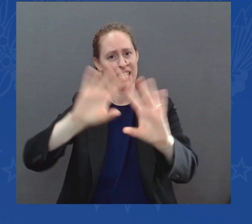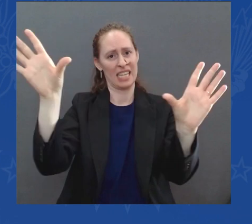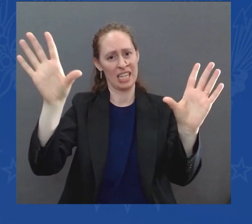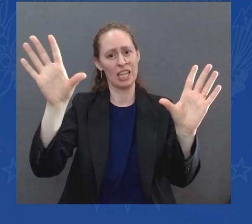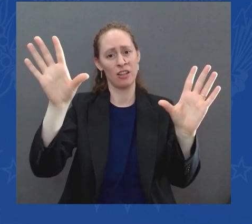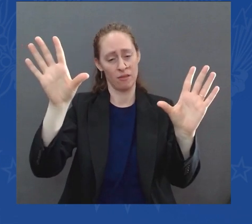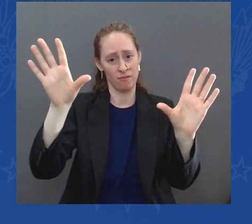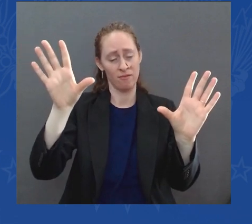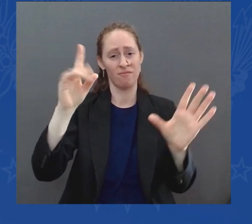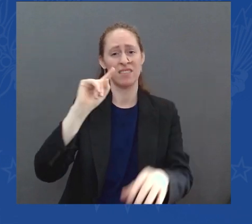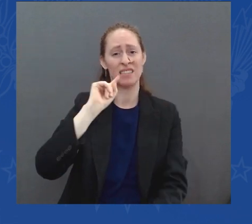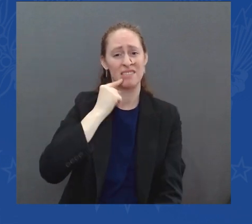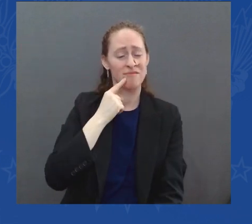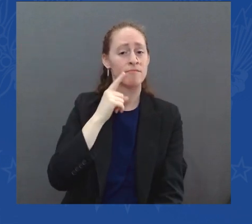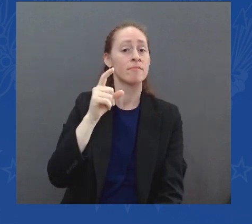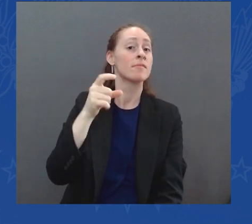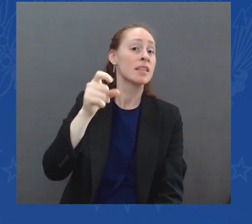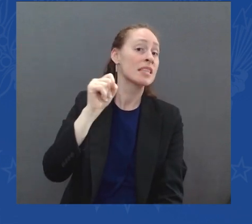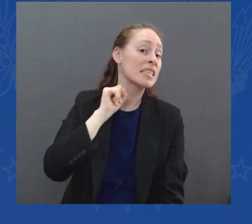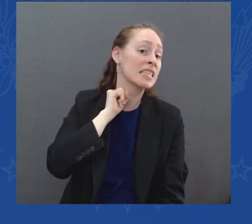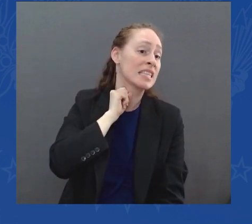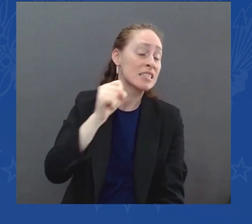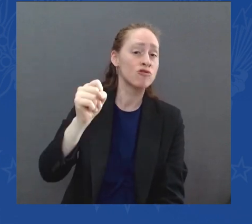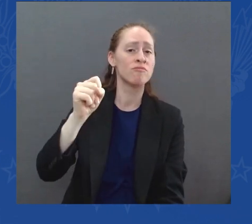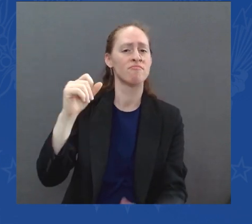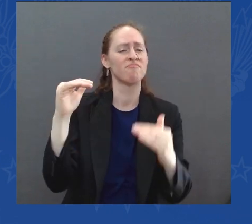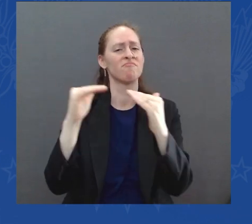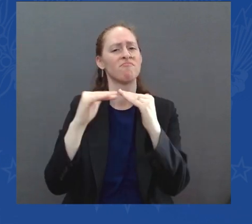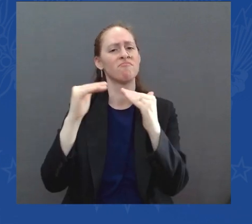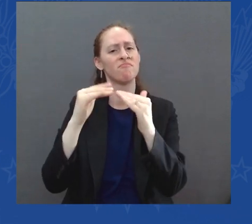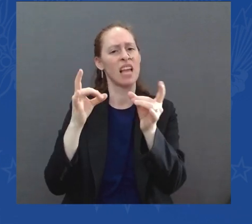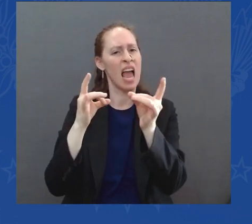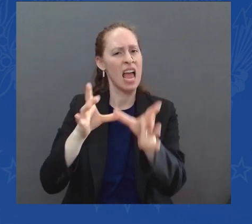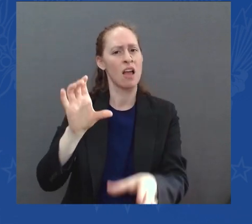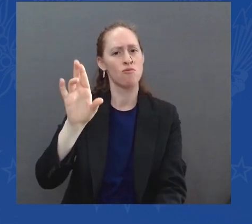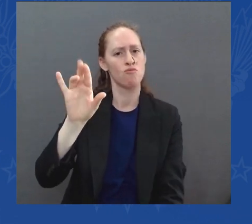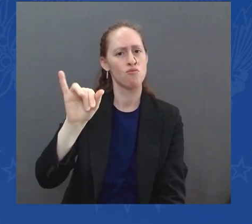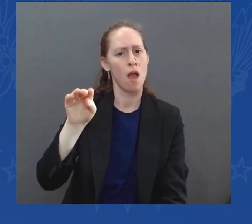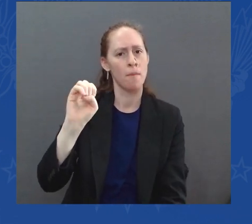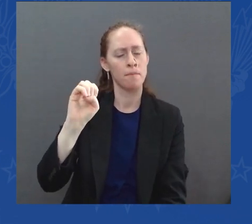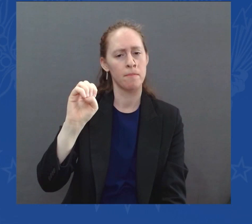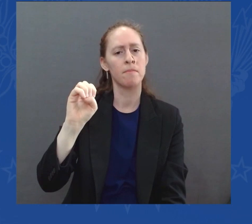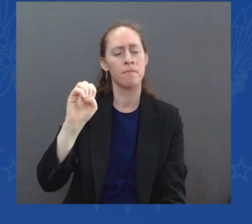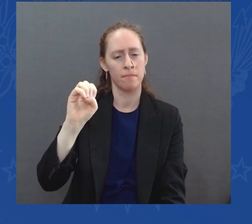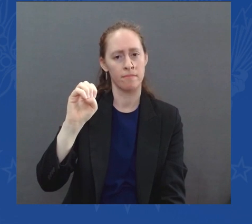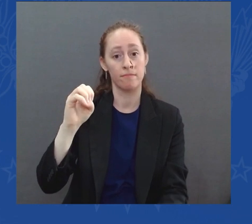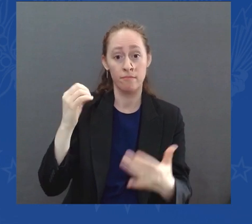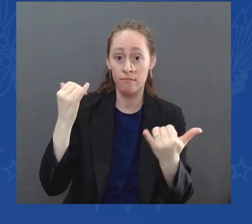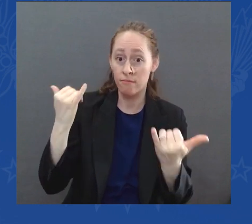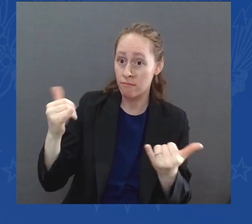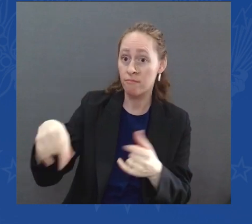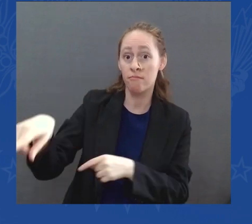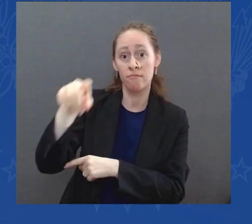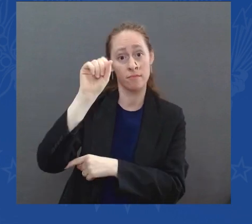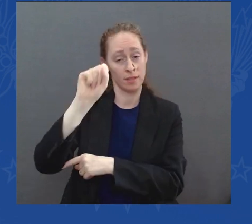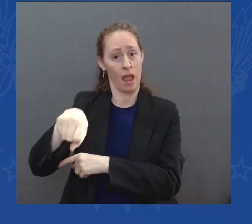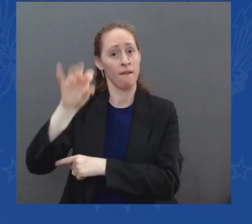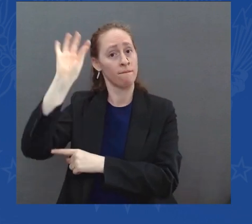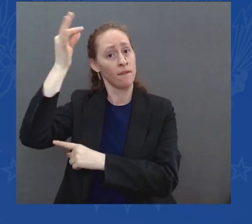may now prosecute these crimes. As such, lynching is not a relic of the past.